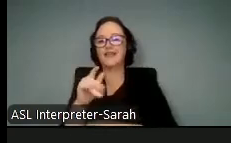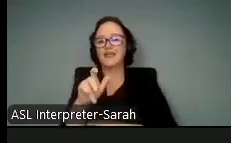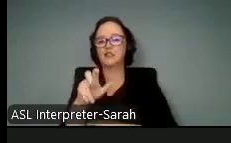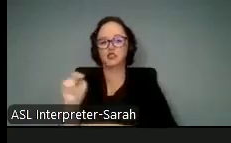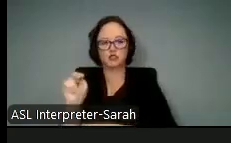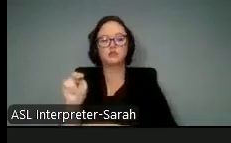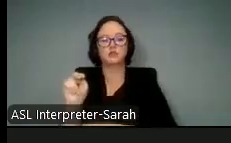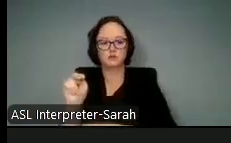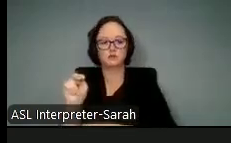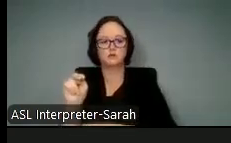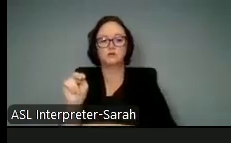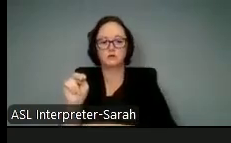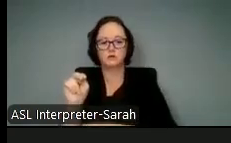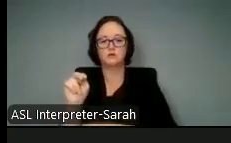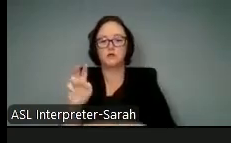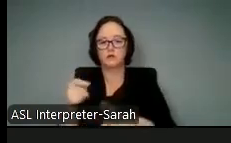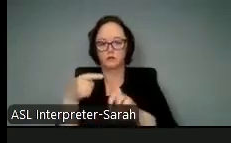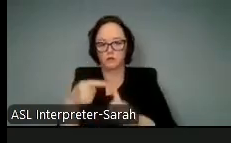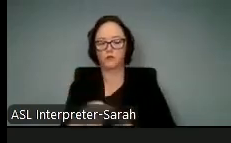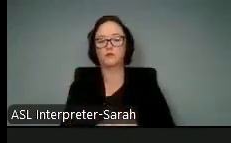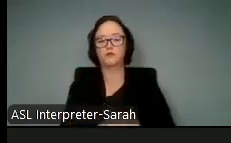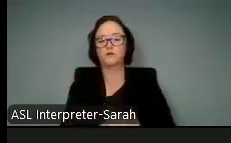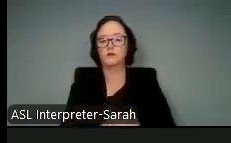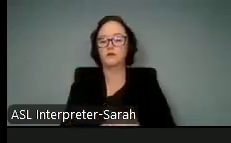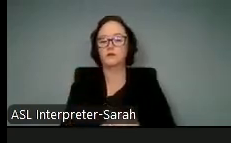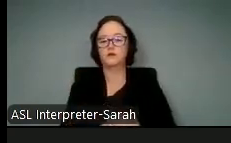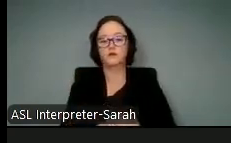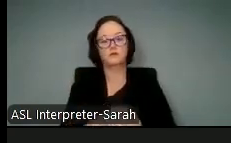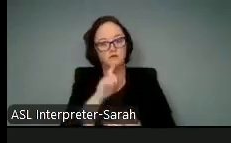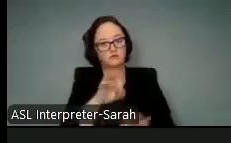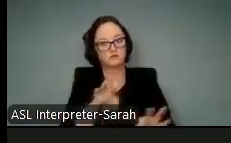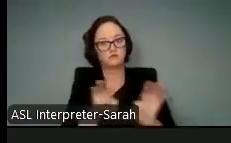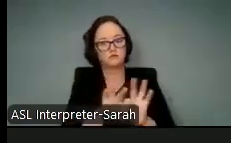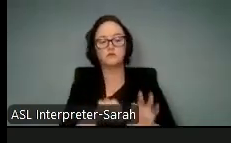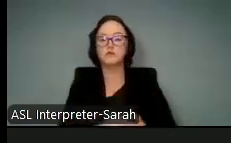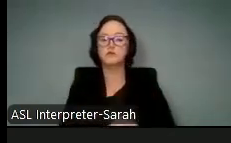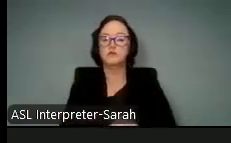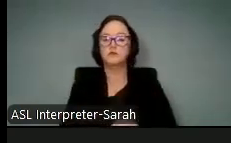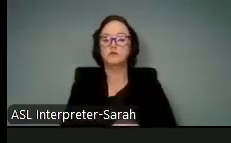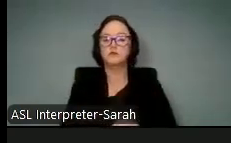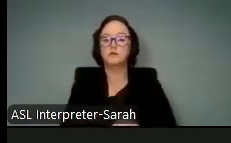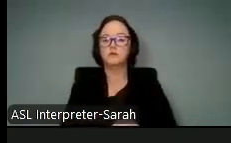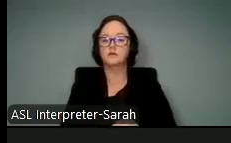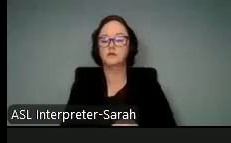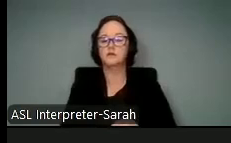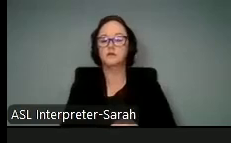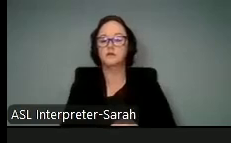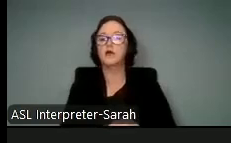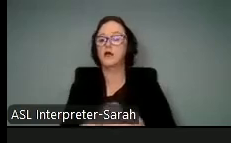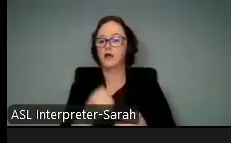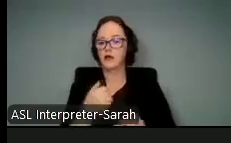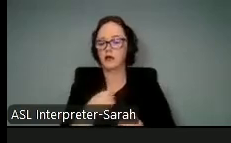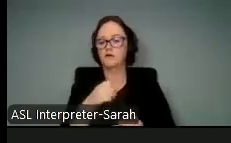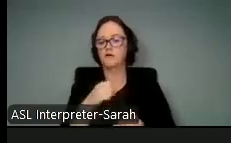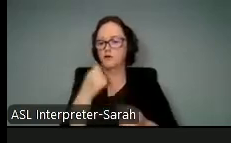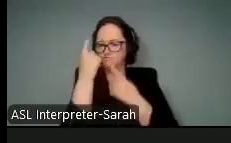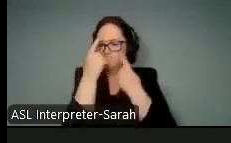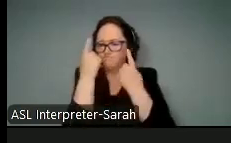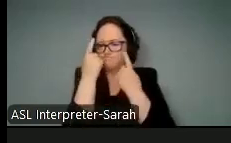This is primarily focused on navigation, but there are some considerations for in your main content area as well.